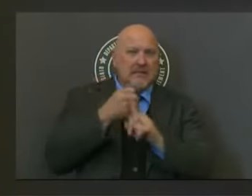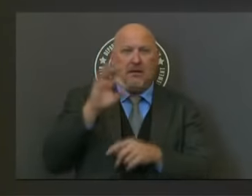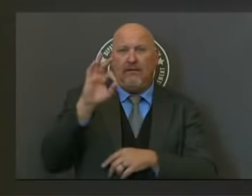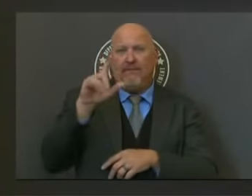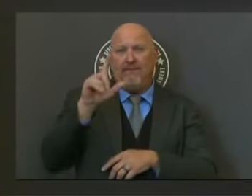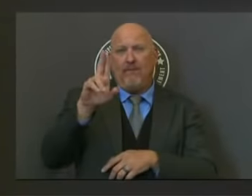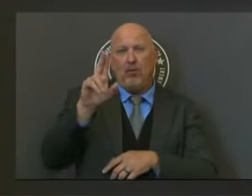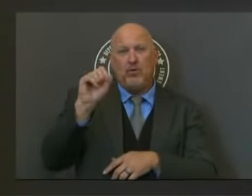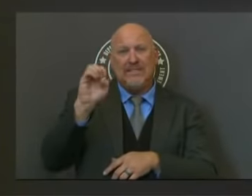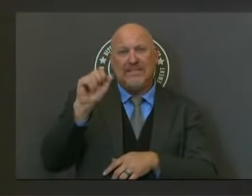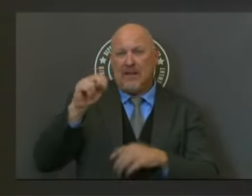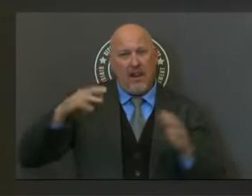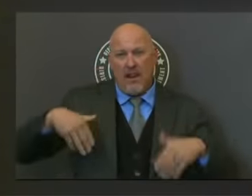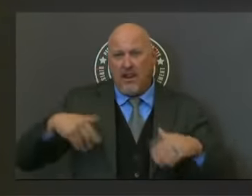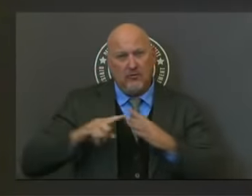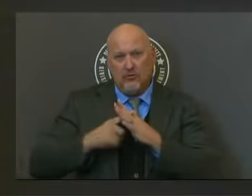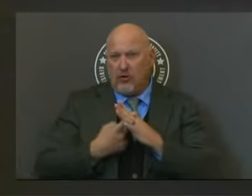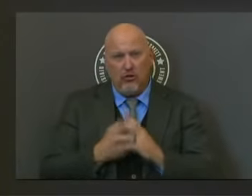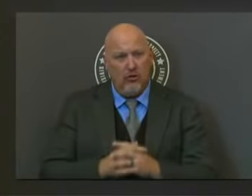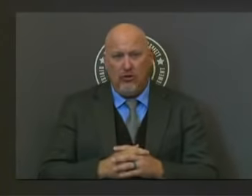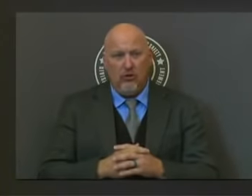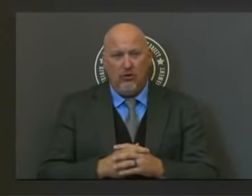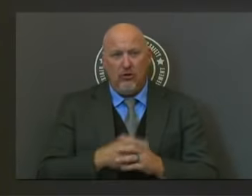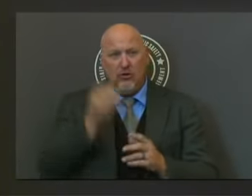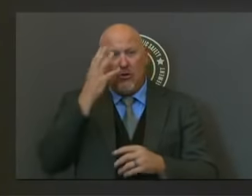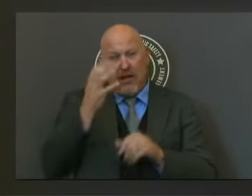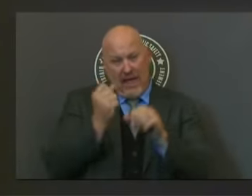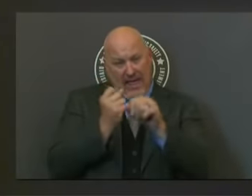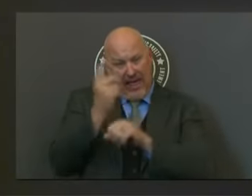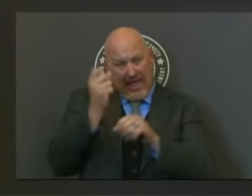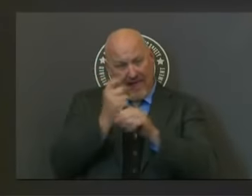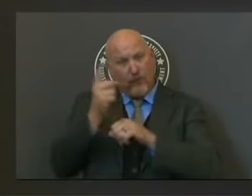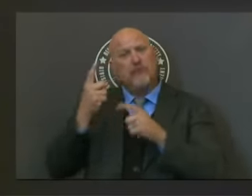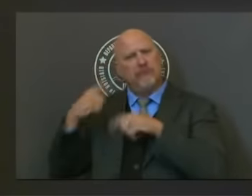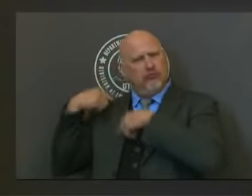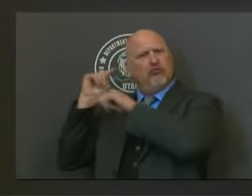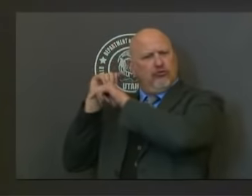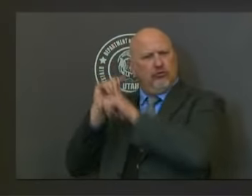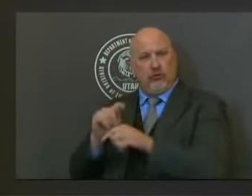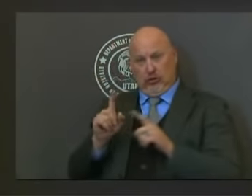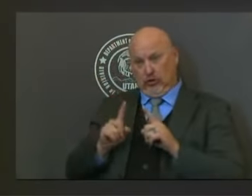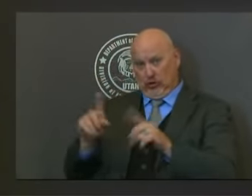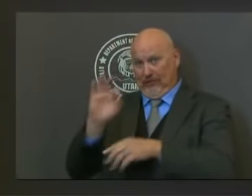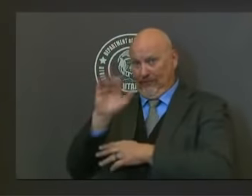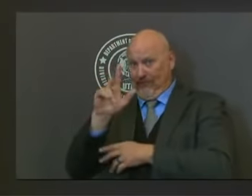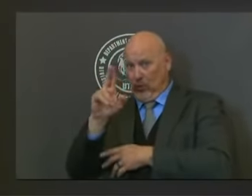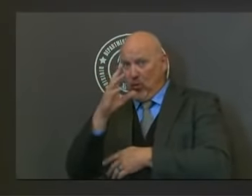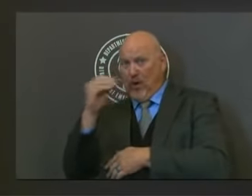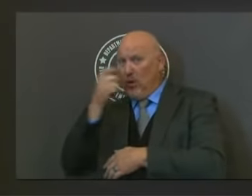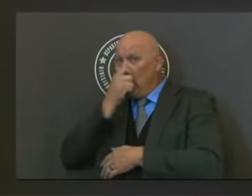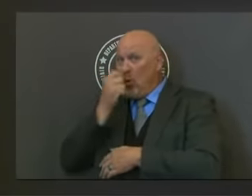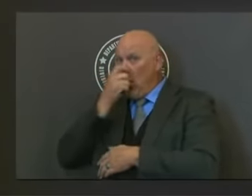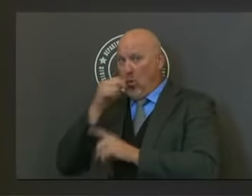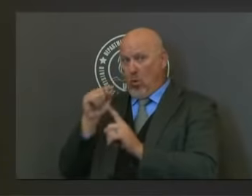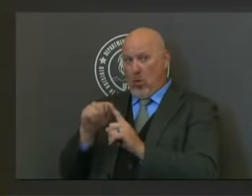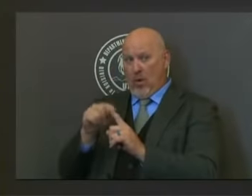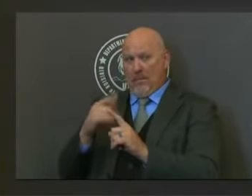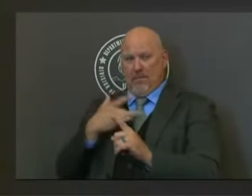and we are now moving inside as the weather gets colder